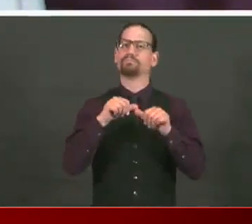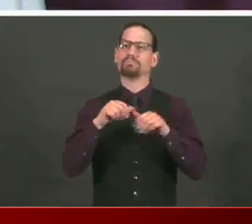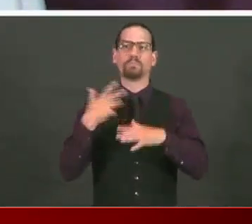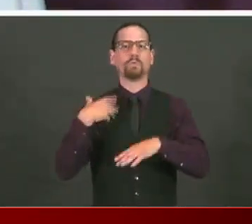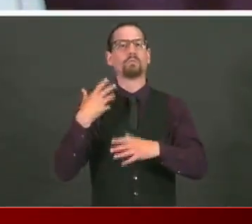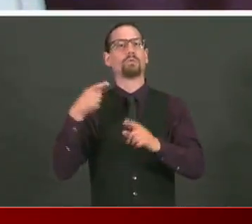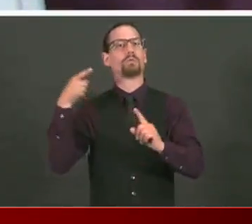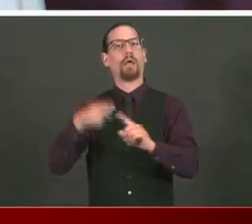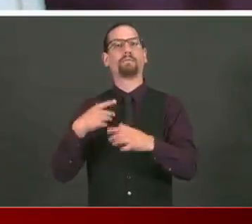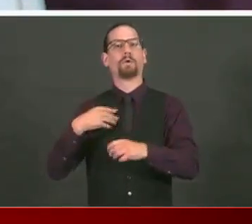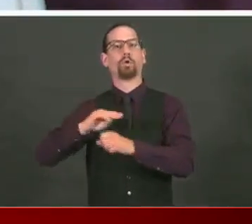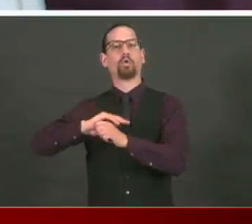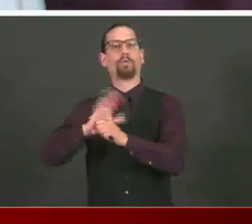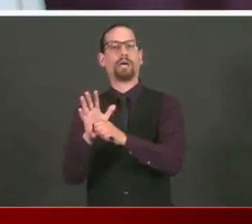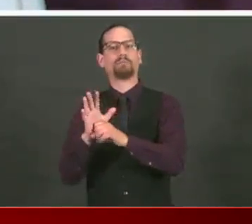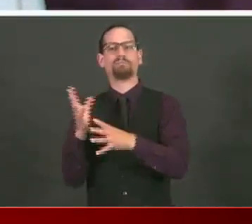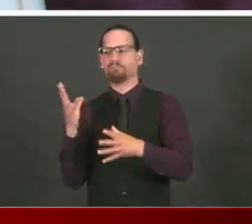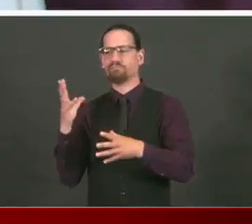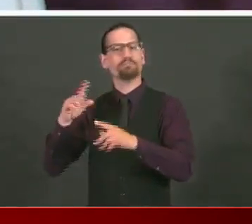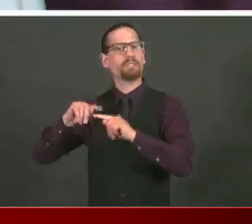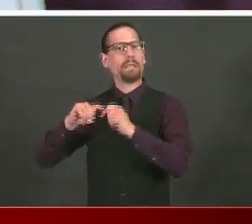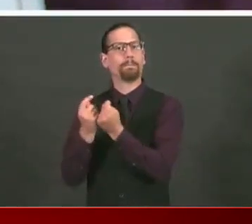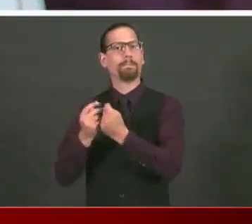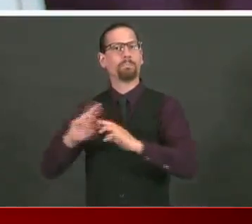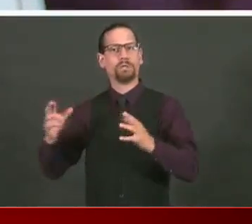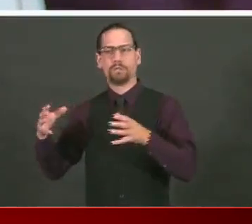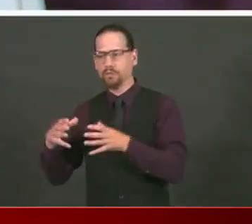HAVE CREATED A COVID ENGAGEMENT TEAM AND WE WOULD LIKE TO SEE